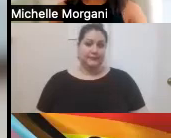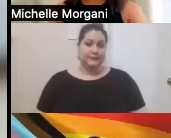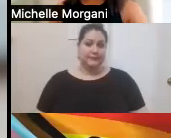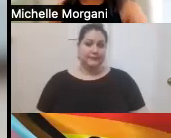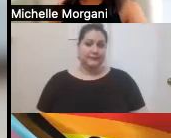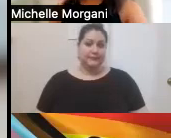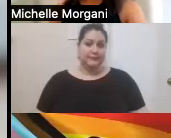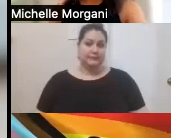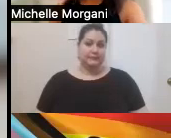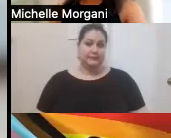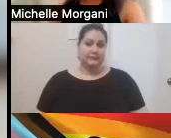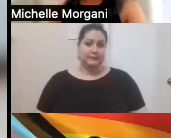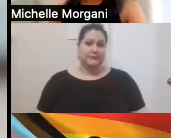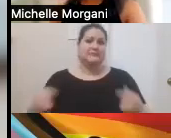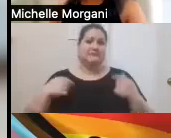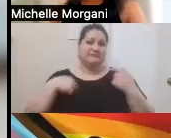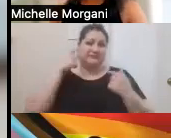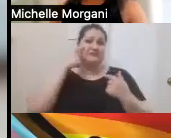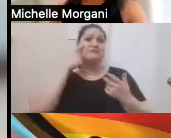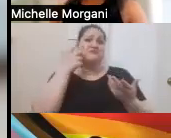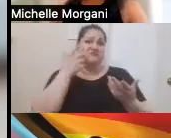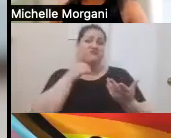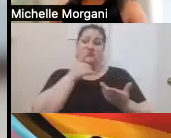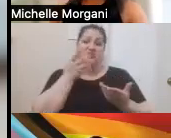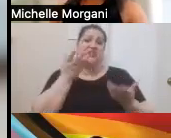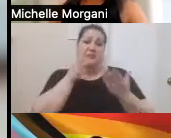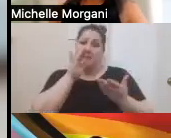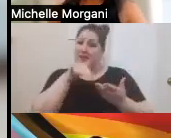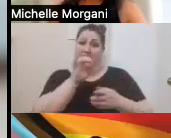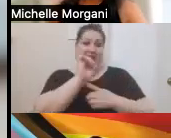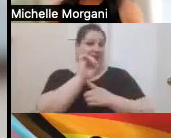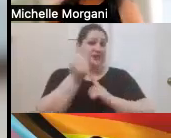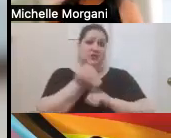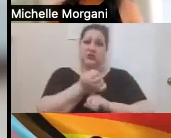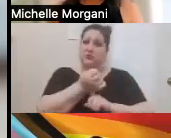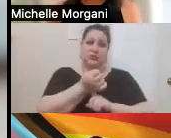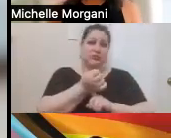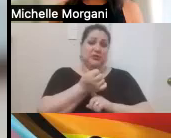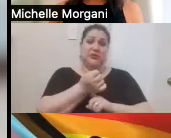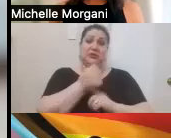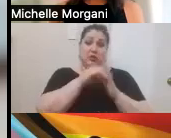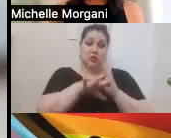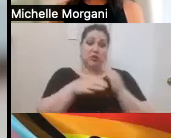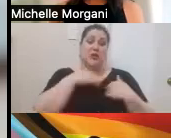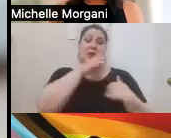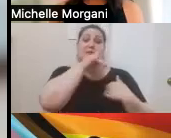situation may not be the best option for a student who has a speech issue. As well as with a fine motor challenge,